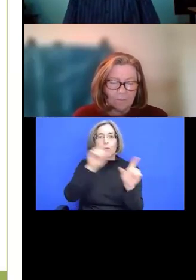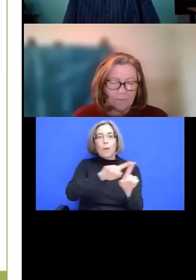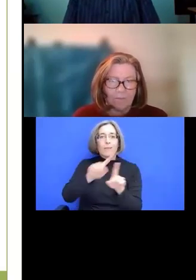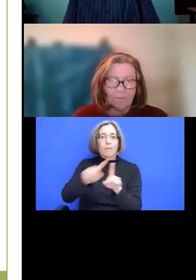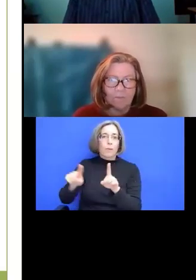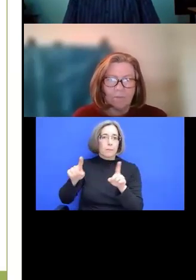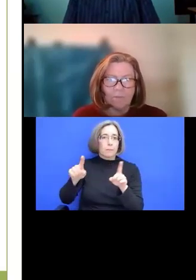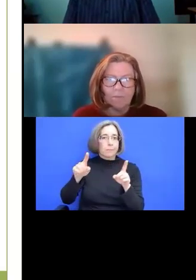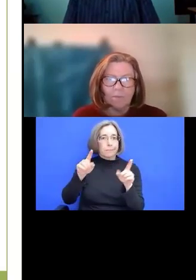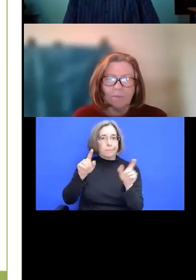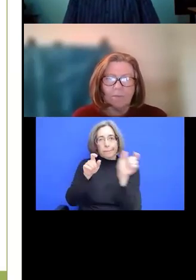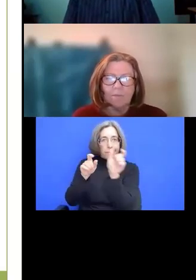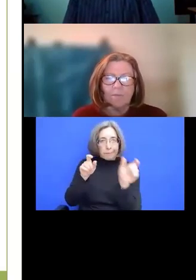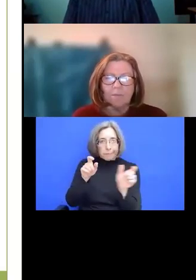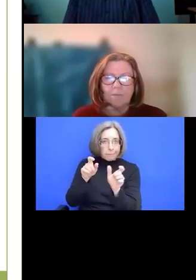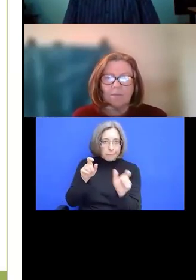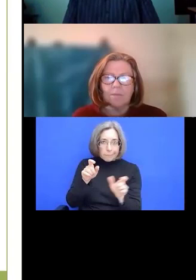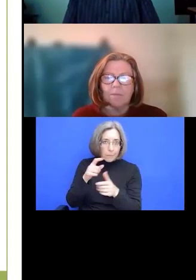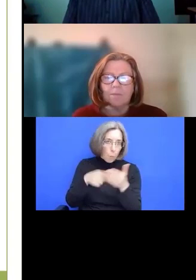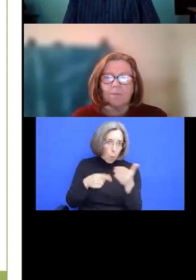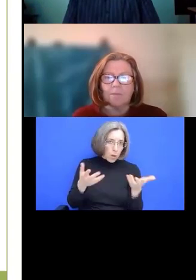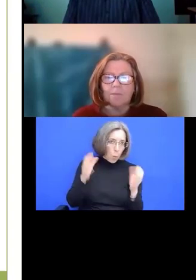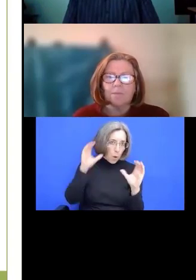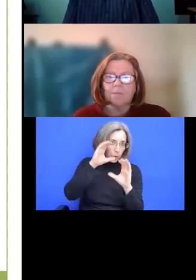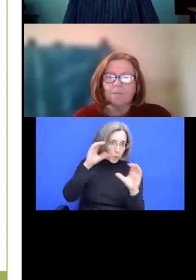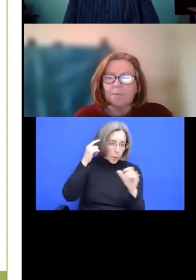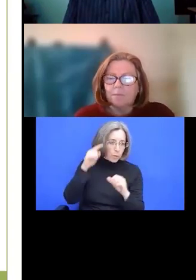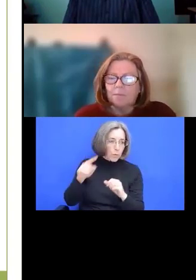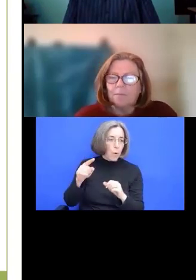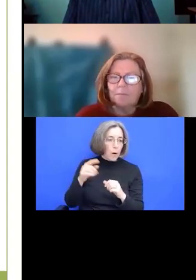as to what you want to look for in terms of your close out of grants.